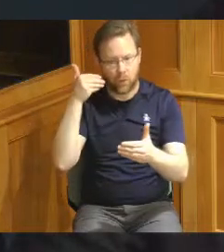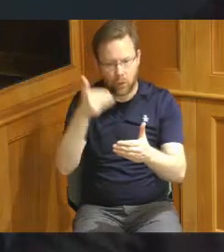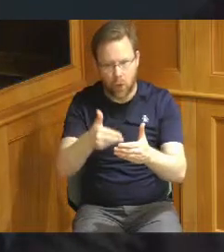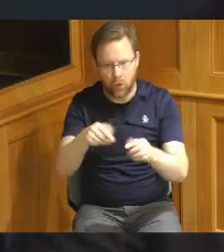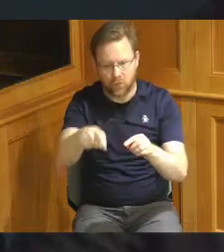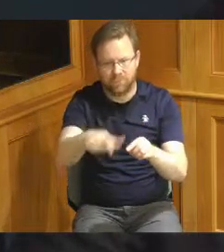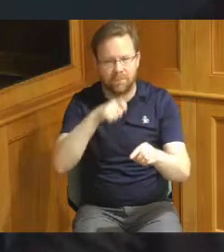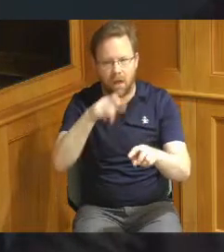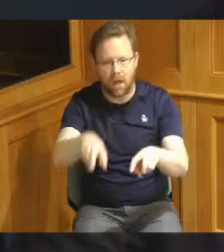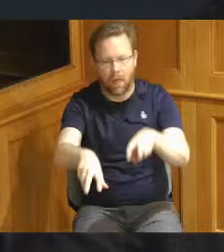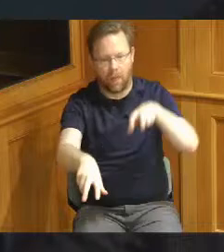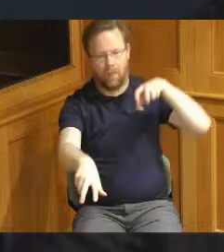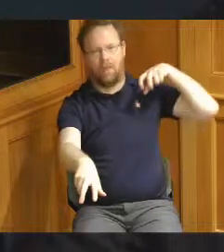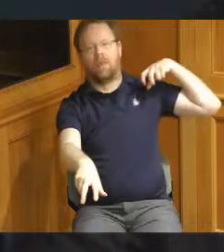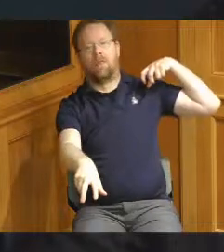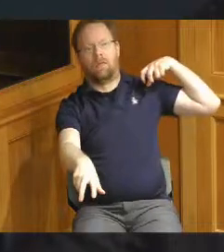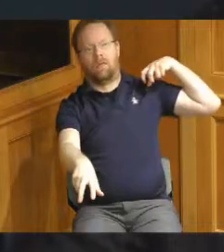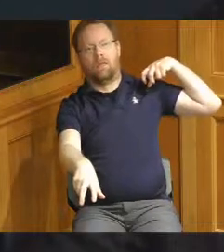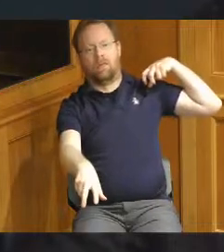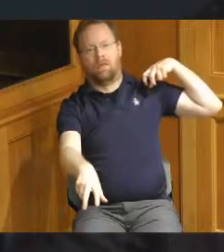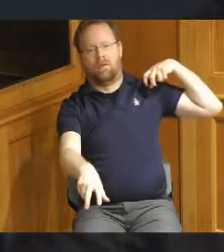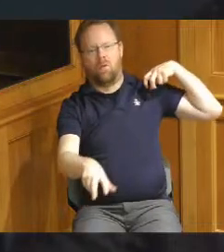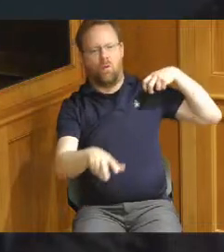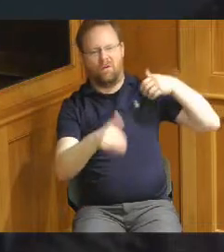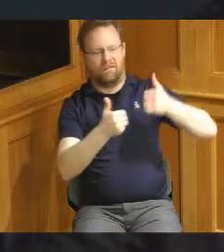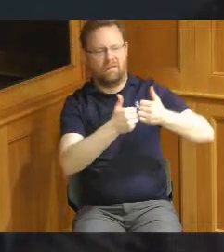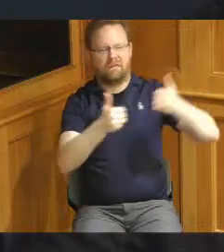we haven't had the chance to do that so they're going to come in next Tuesday I would recommend